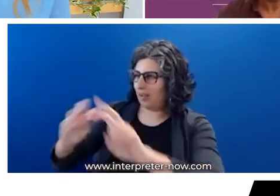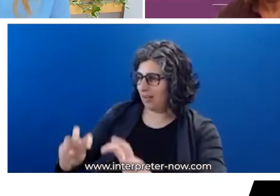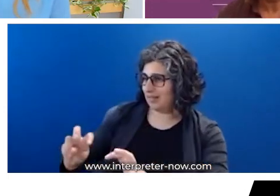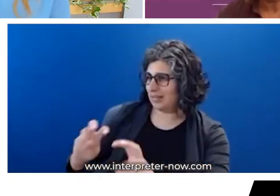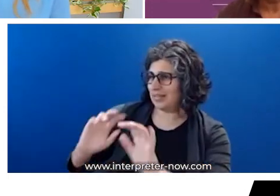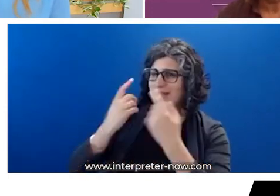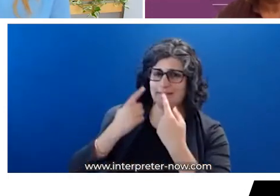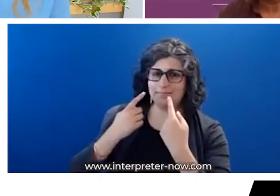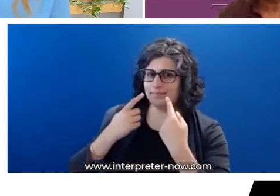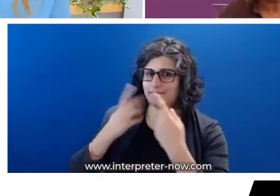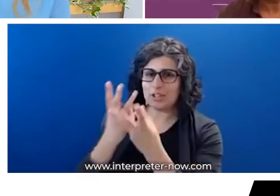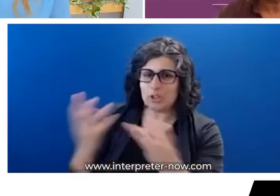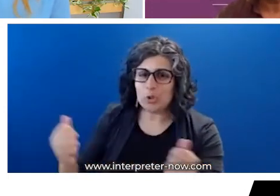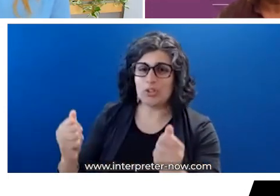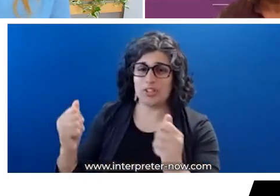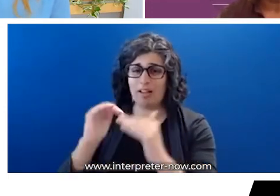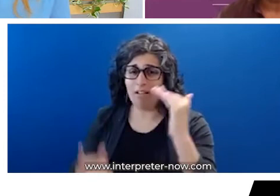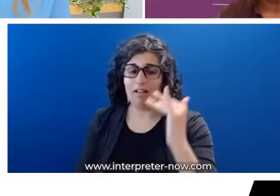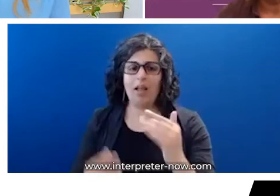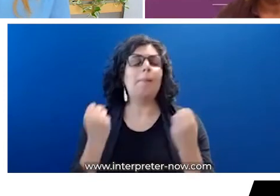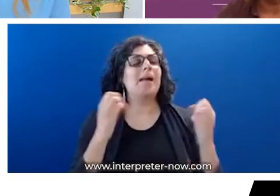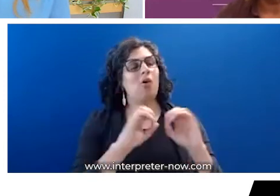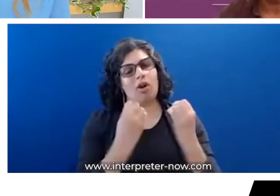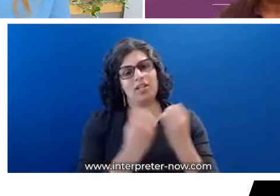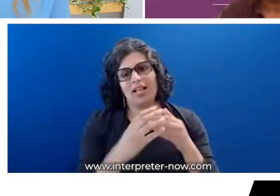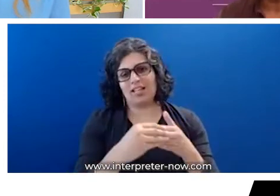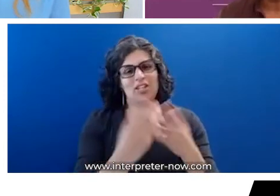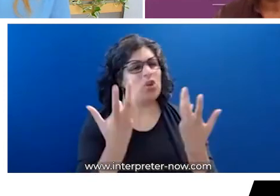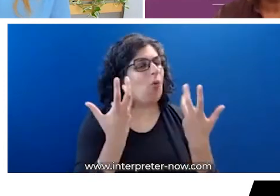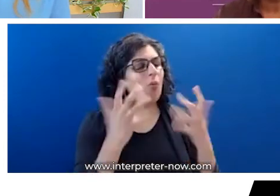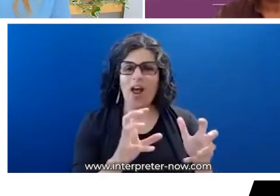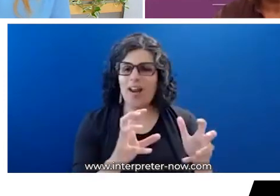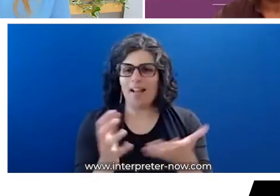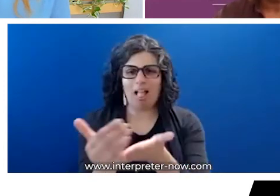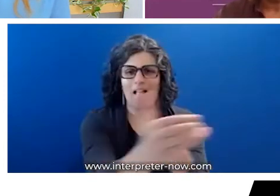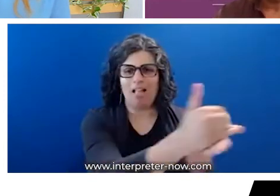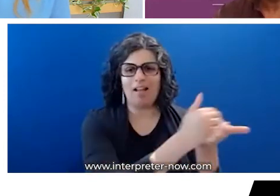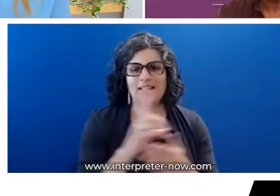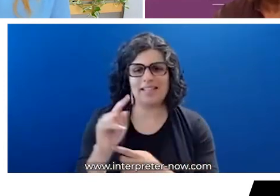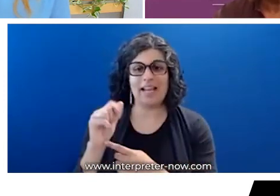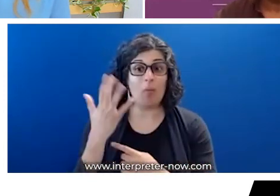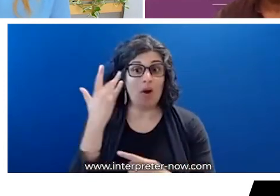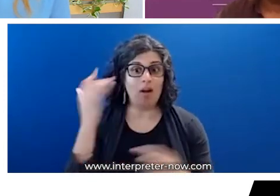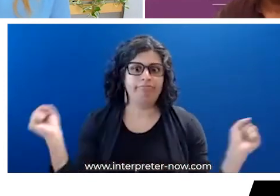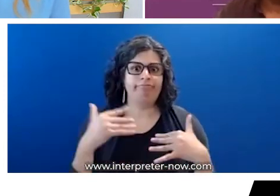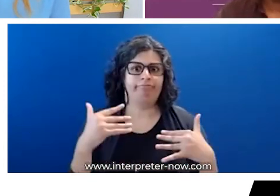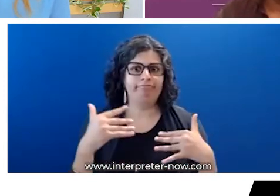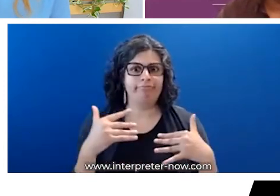Many organizational leaders don't even want to take that step of really getting the data, and it's because of fear that we're going to hear something that we know probably is